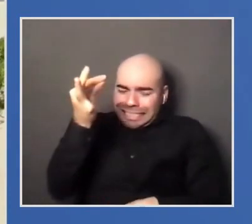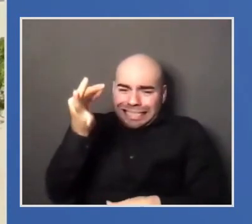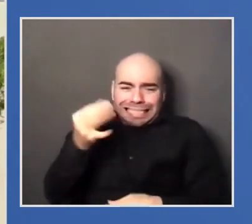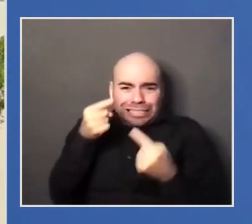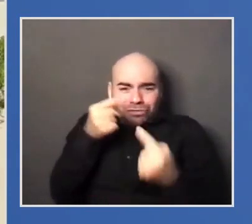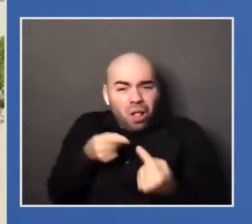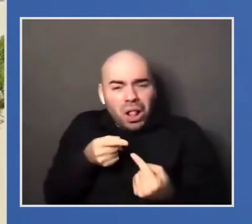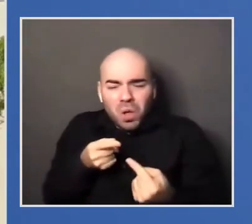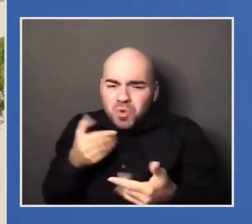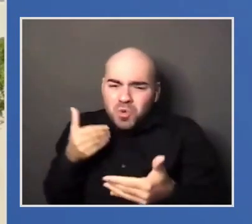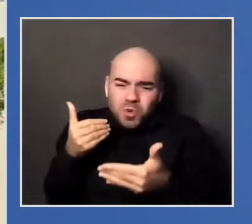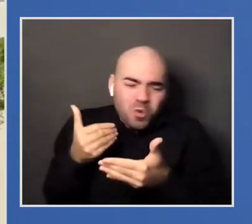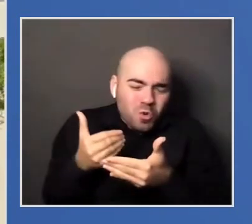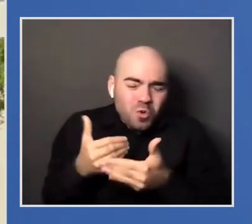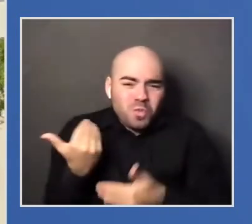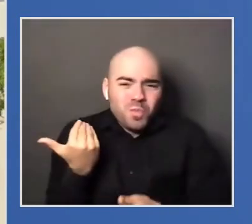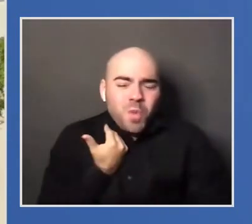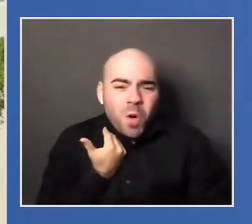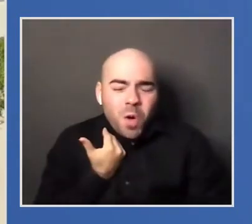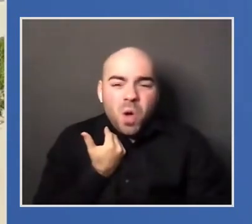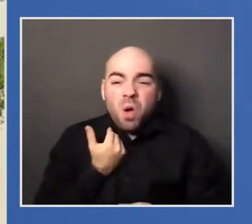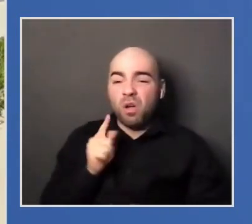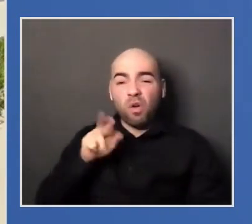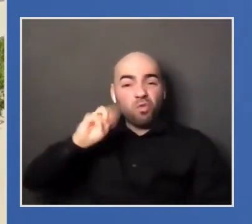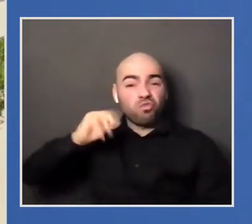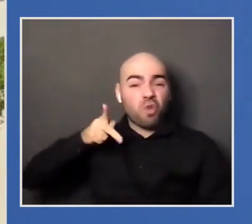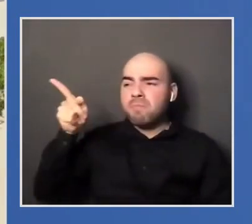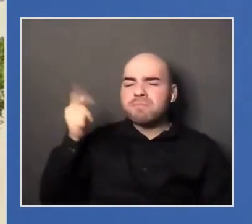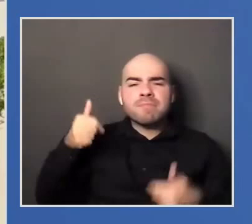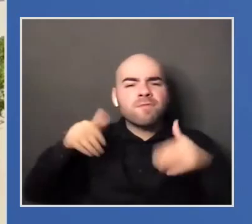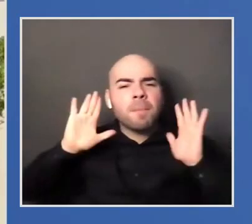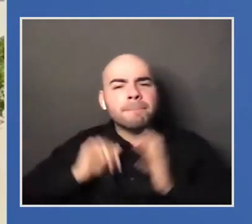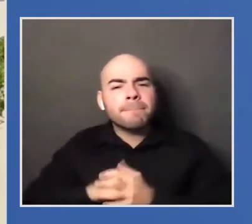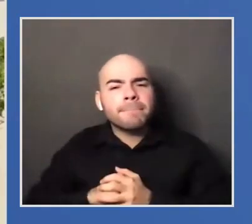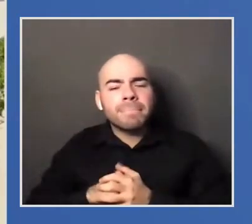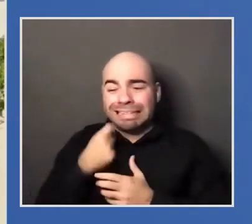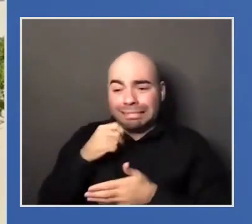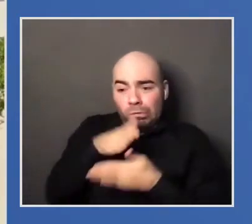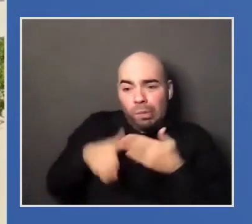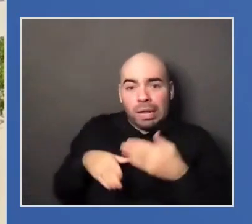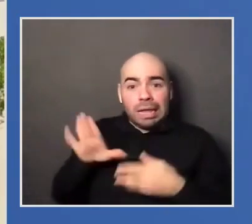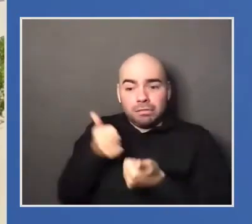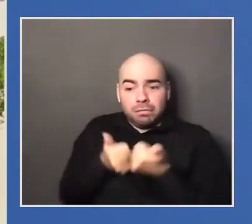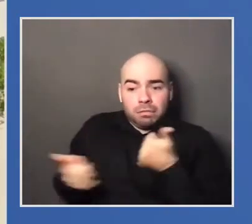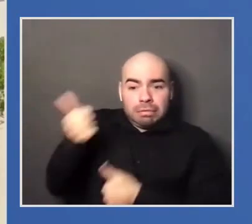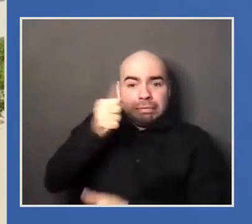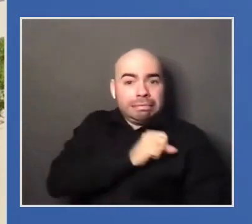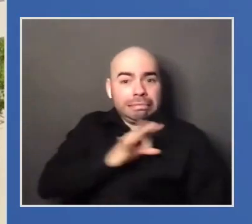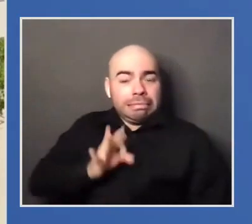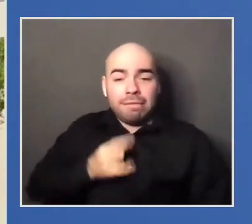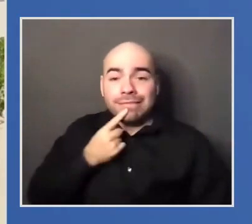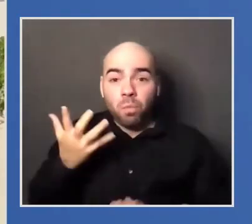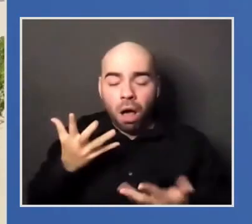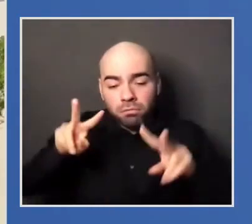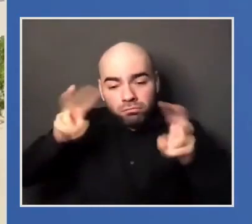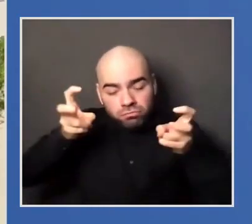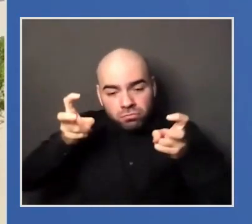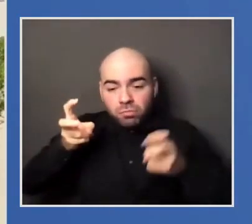TO THE PEOPLE WHO VOTED FOR HIM. I DON'T SEE THE PRESIDENCY THAT WAY. I DON'T SEE THE PRESIDENCY THAT